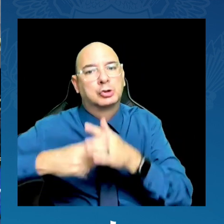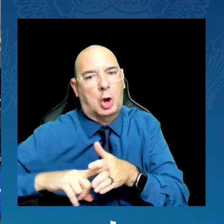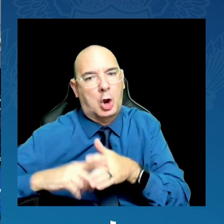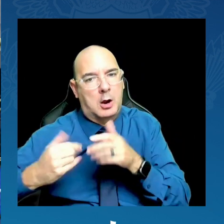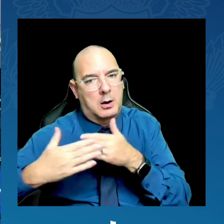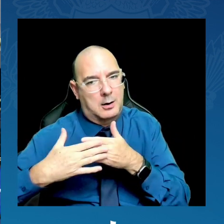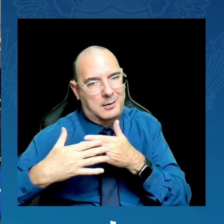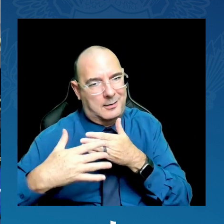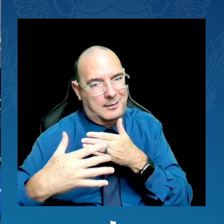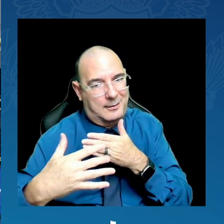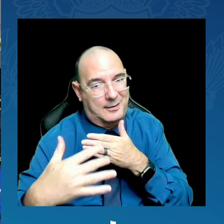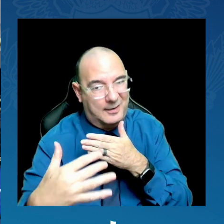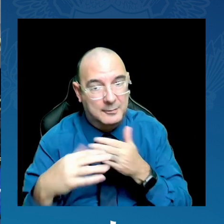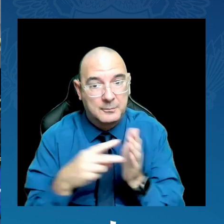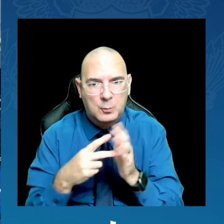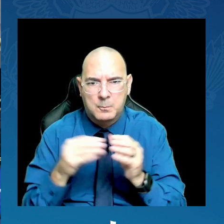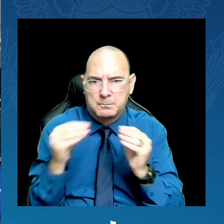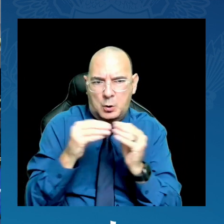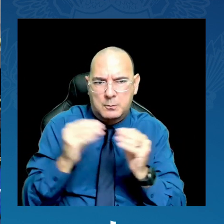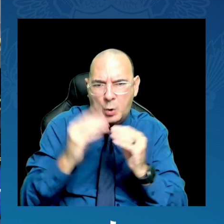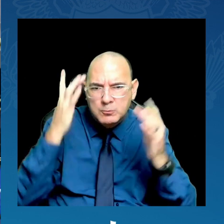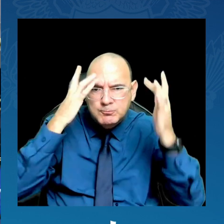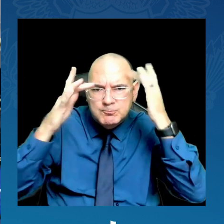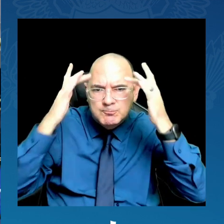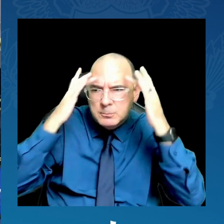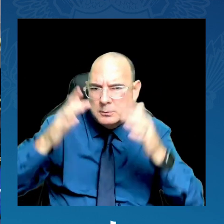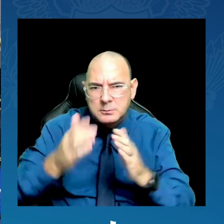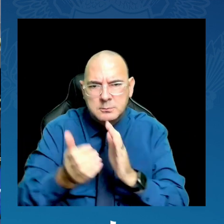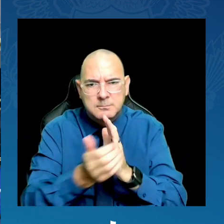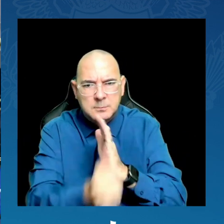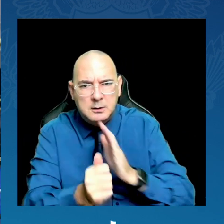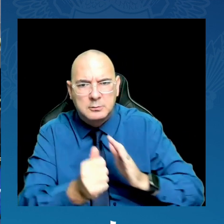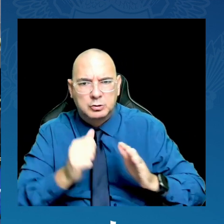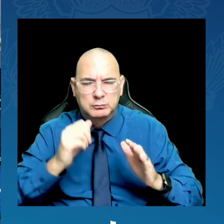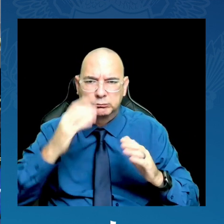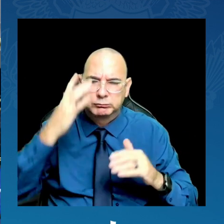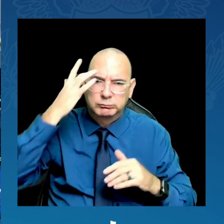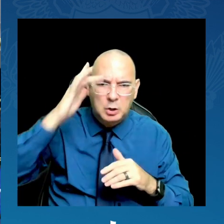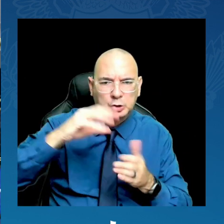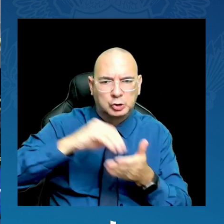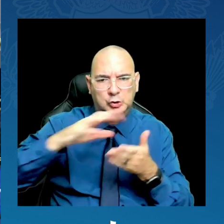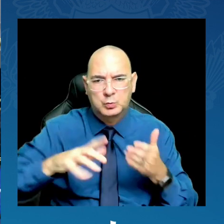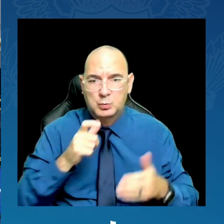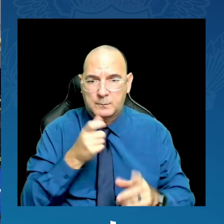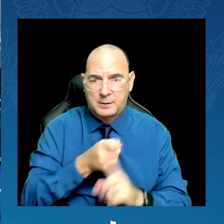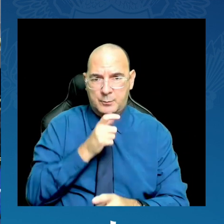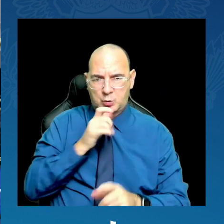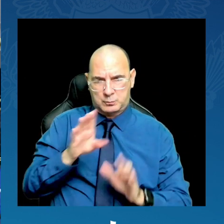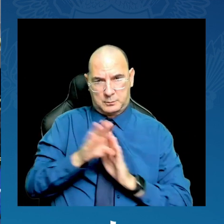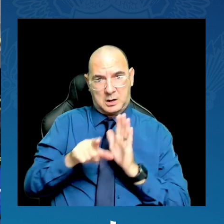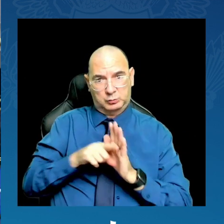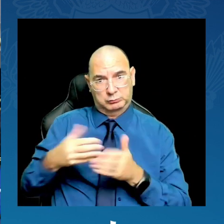talented and innovative students, especially those from backgrounds underrepresented in STEM disciplines,